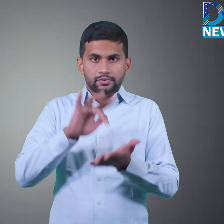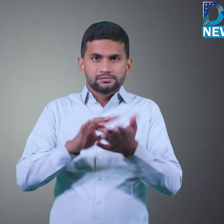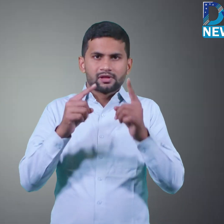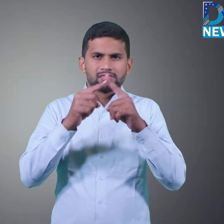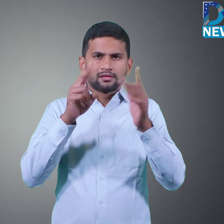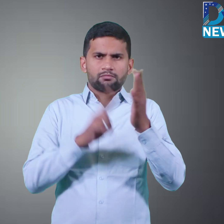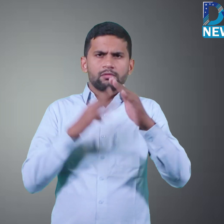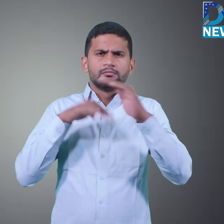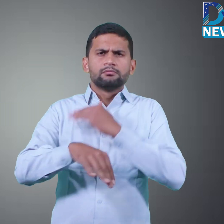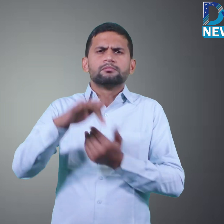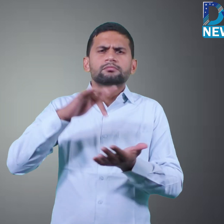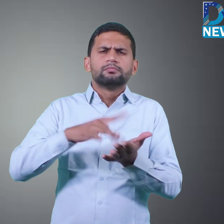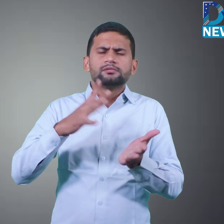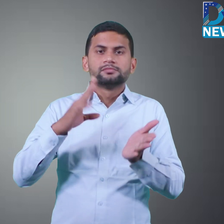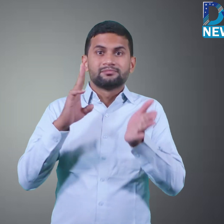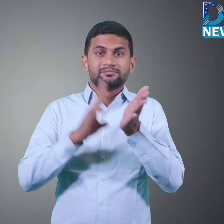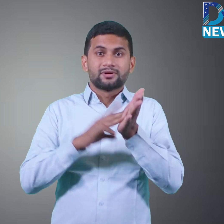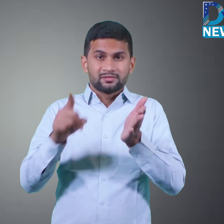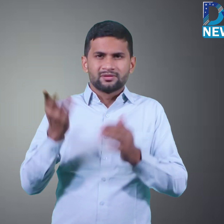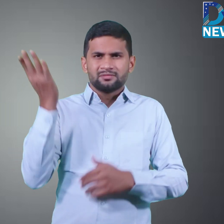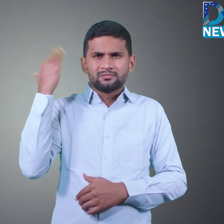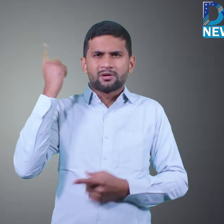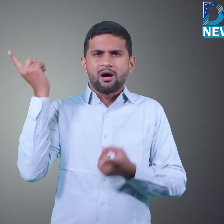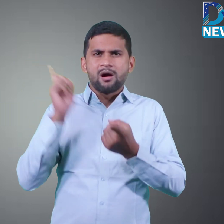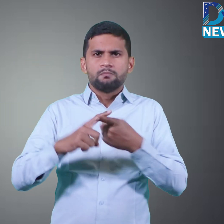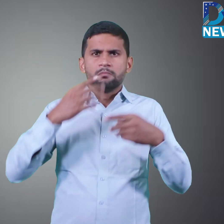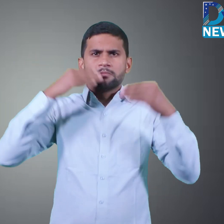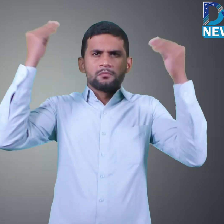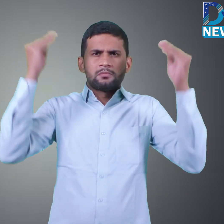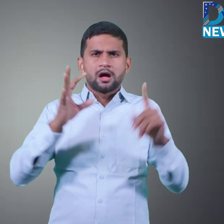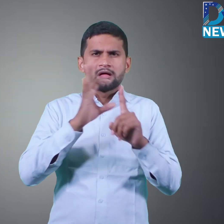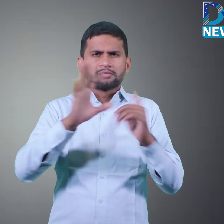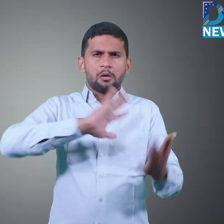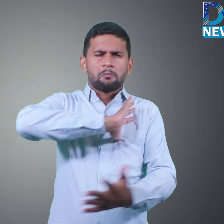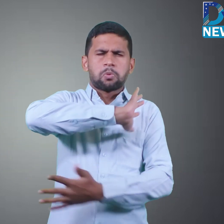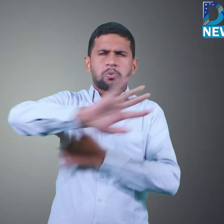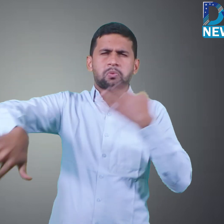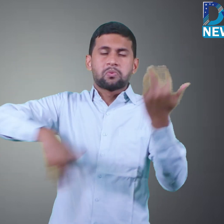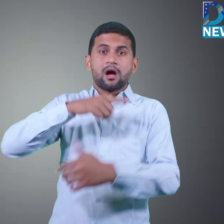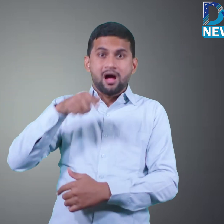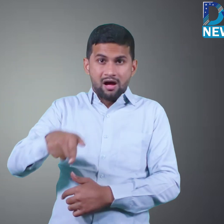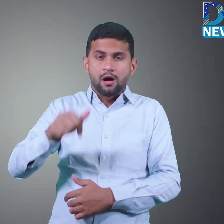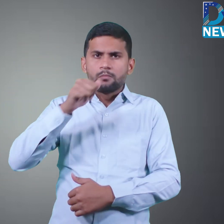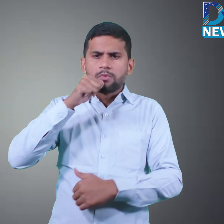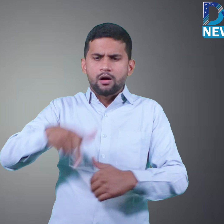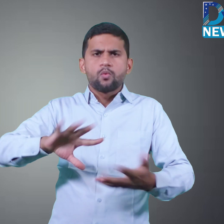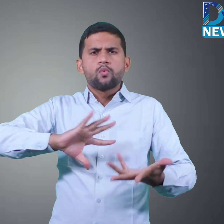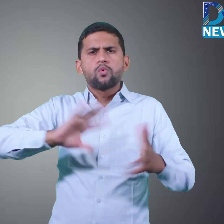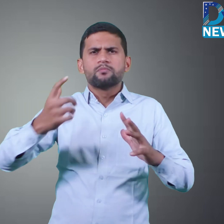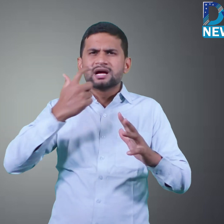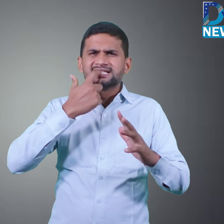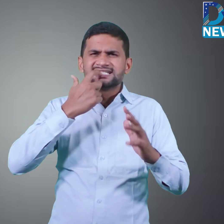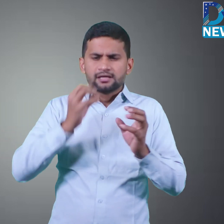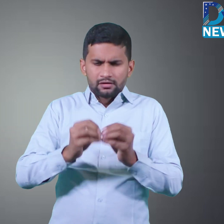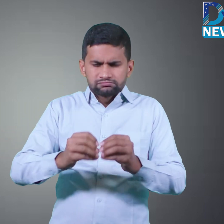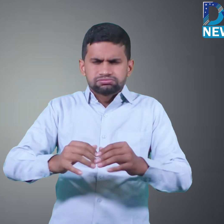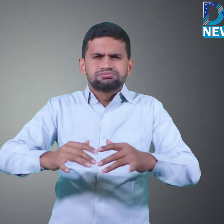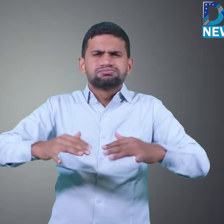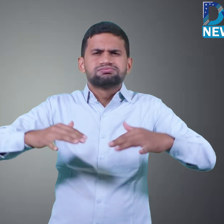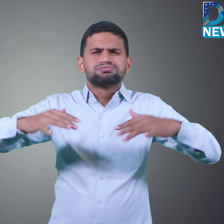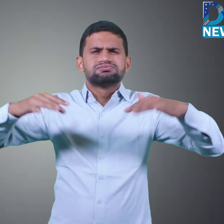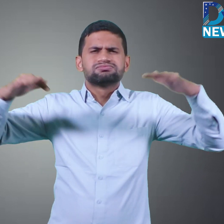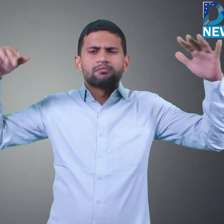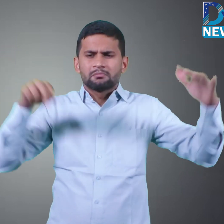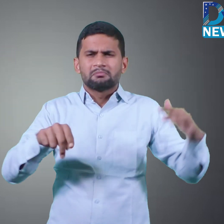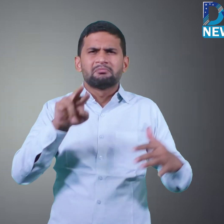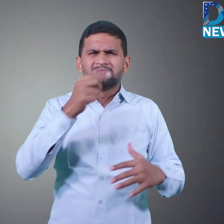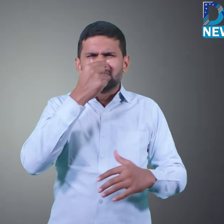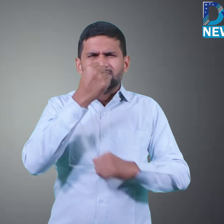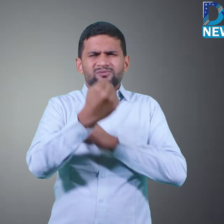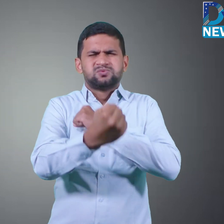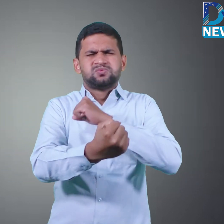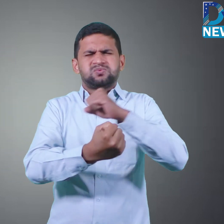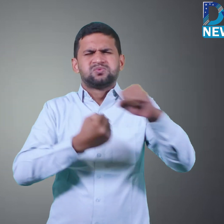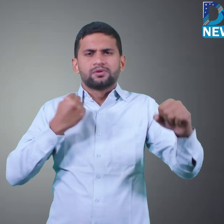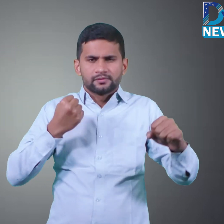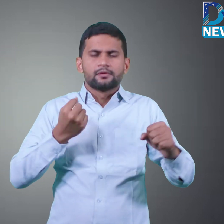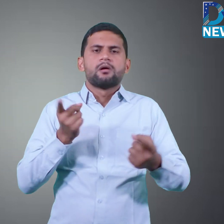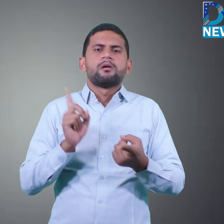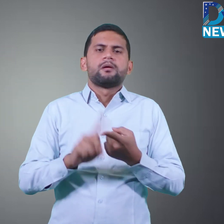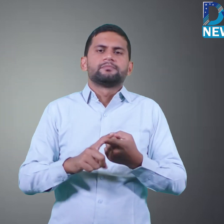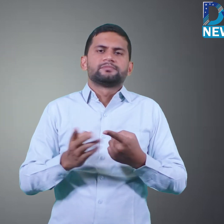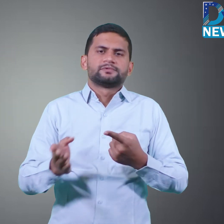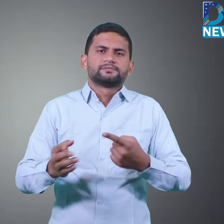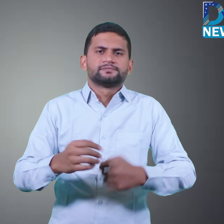Toxic foam floats on Vaigai river in TN's Madurai after heavy rain